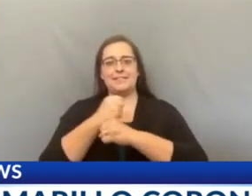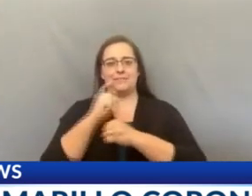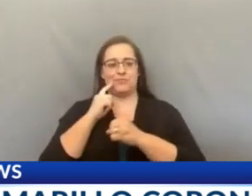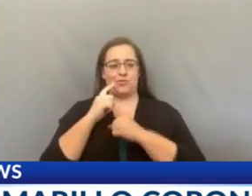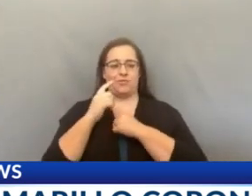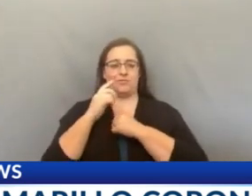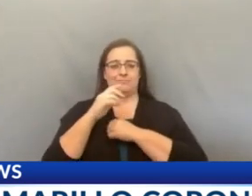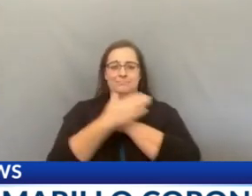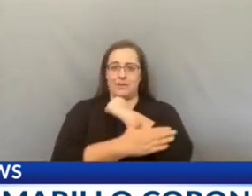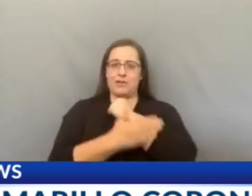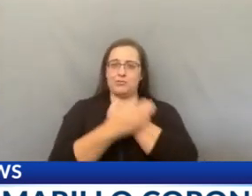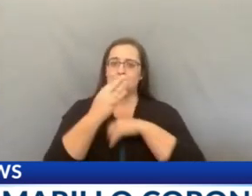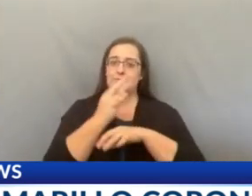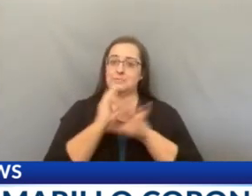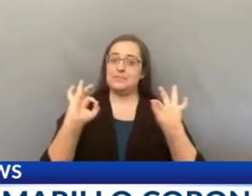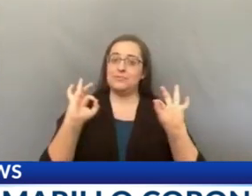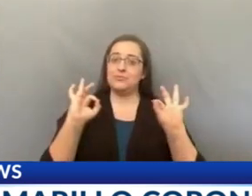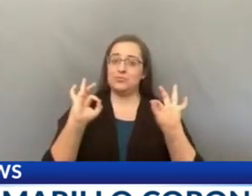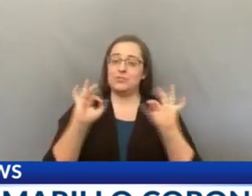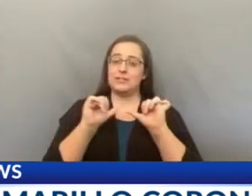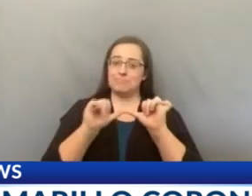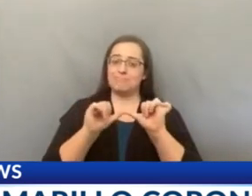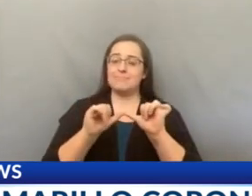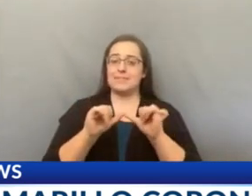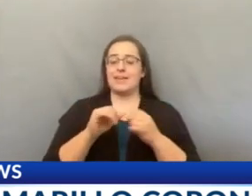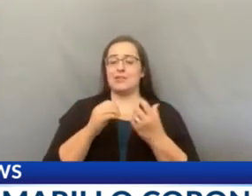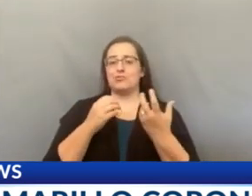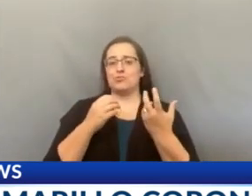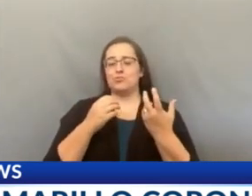WHO LIVES IN OUR CITY. EVERYONE WHO HAS BEEN WILLING TO